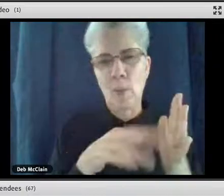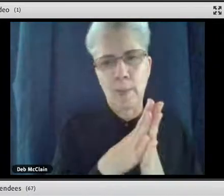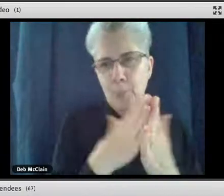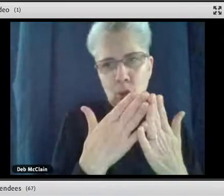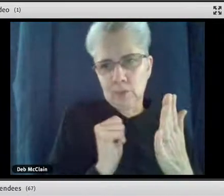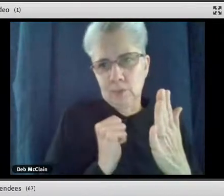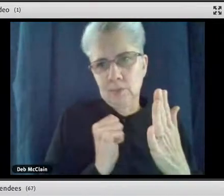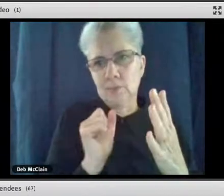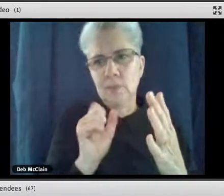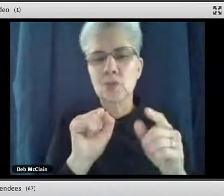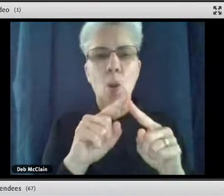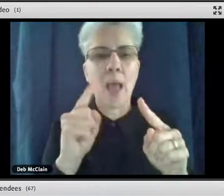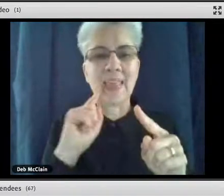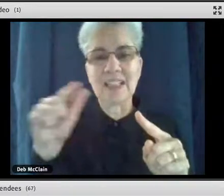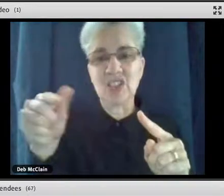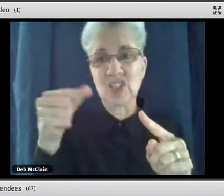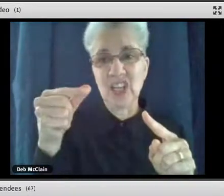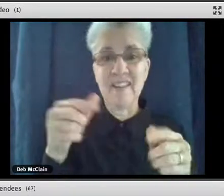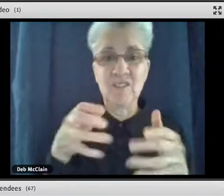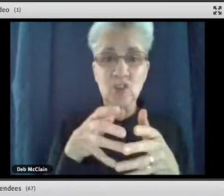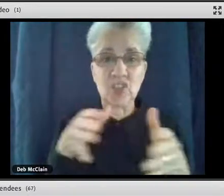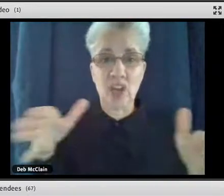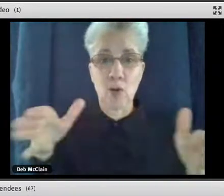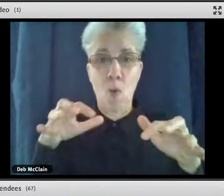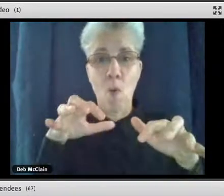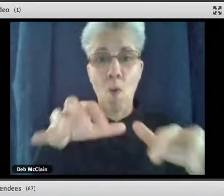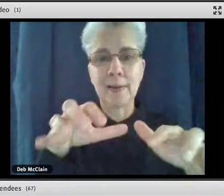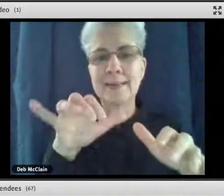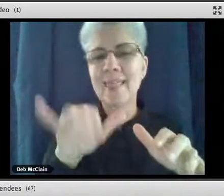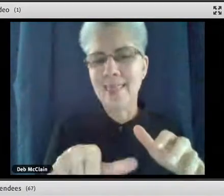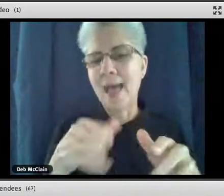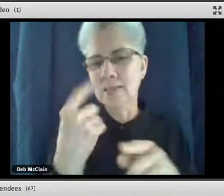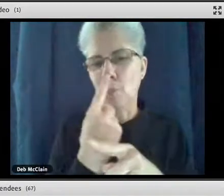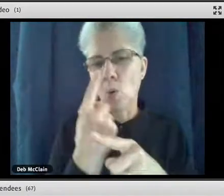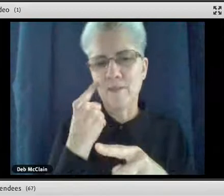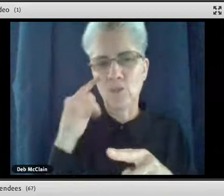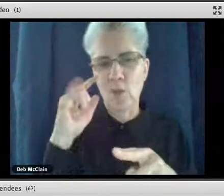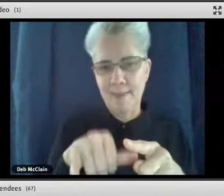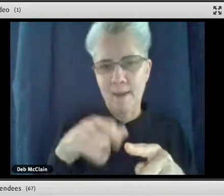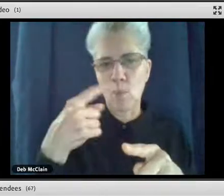I just -- I find that having read the book, I think probably "g" for general audience